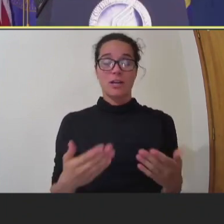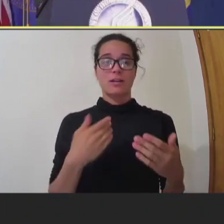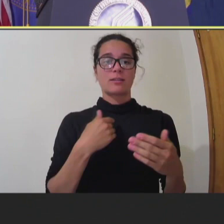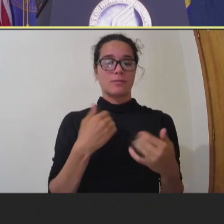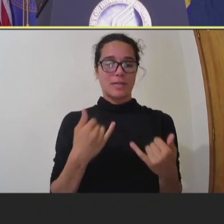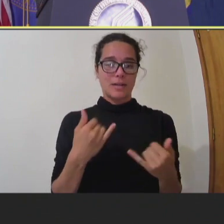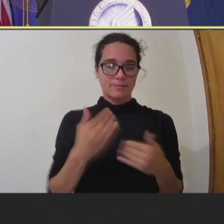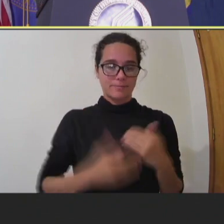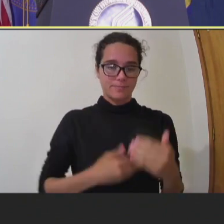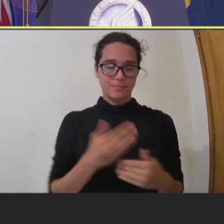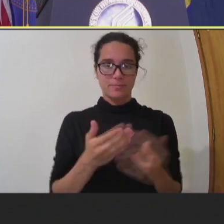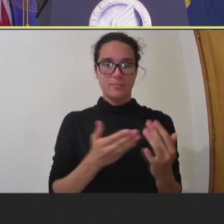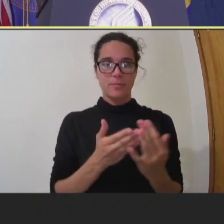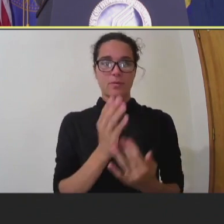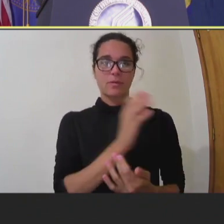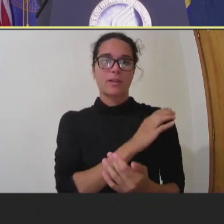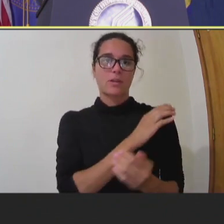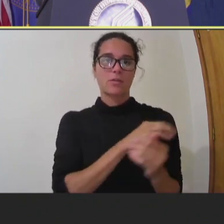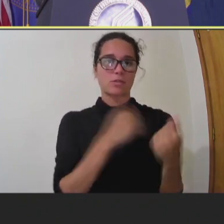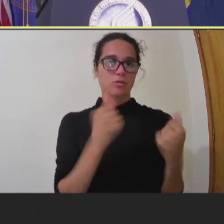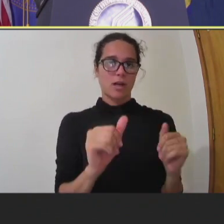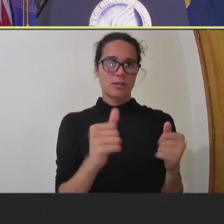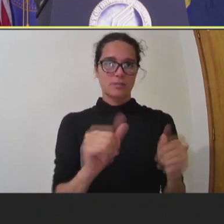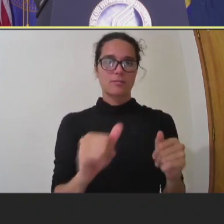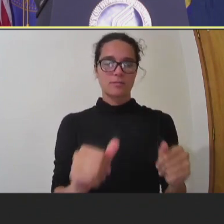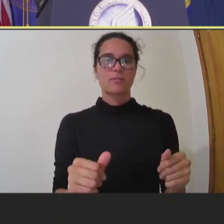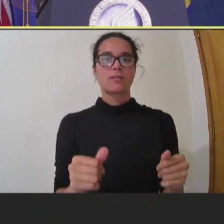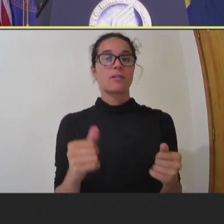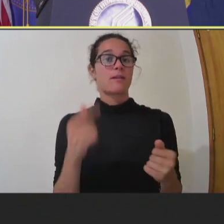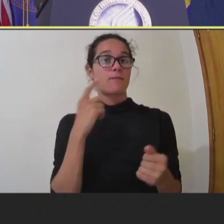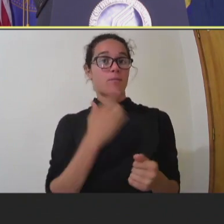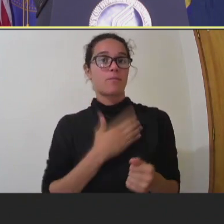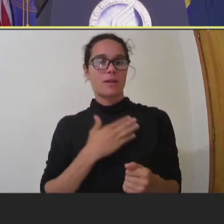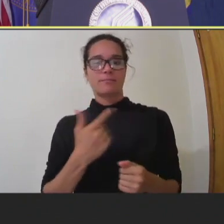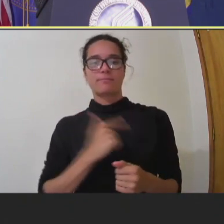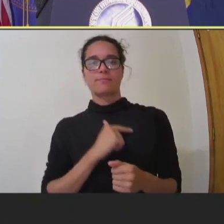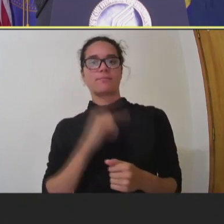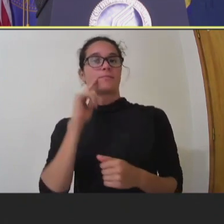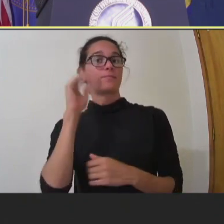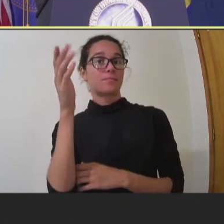presentation is actually specifically talking about clinical applications of these vaccines,